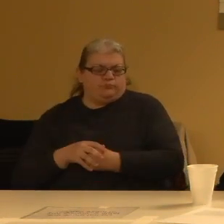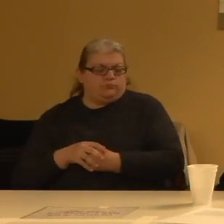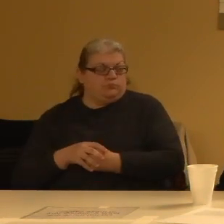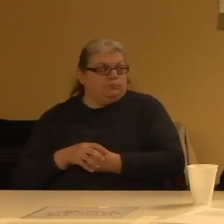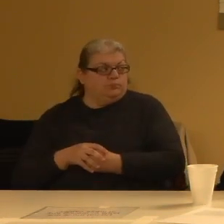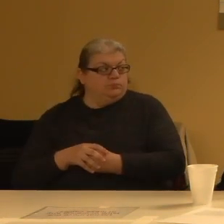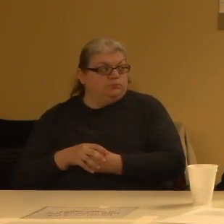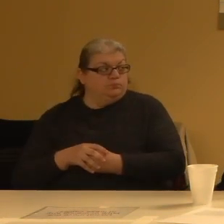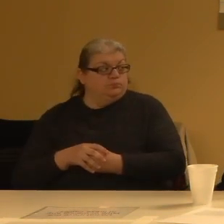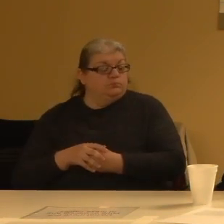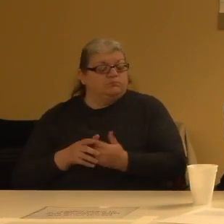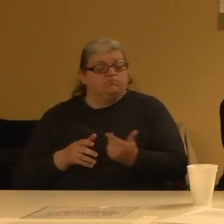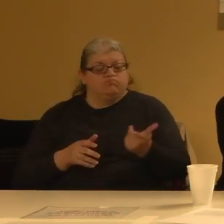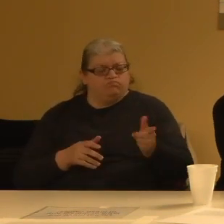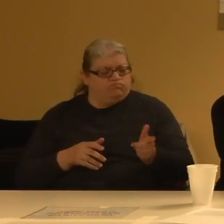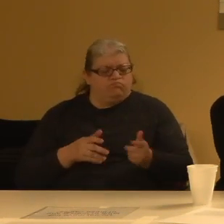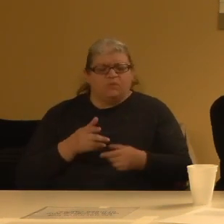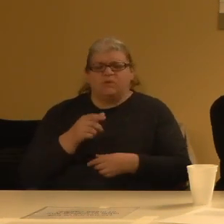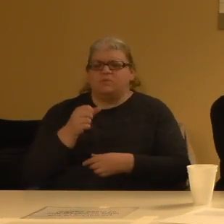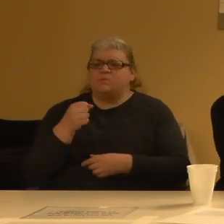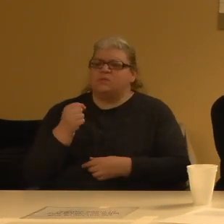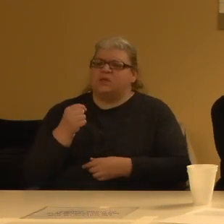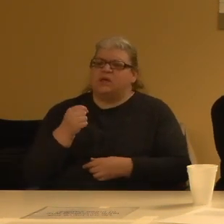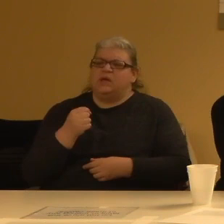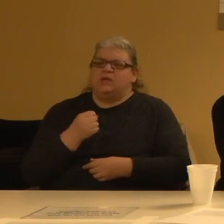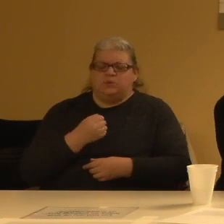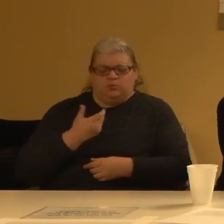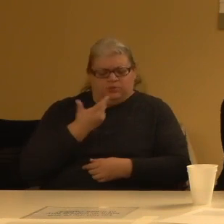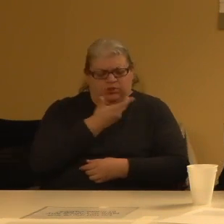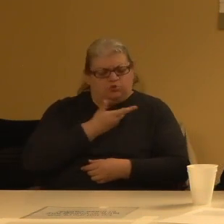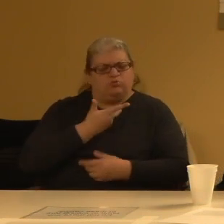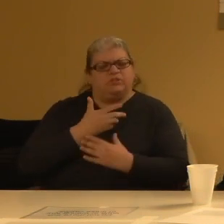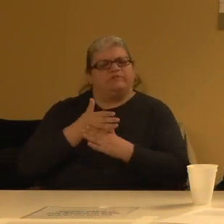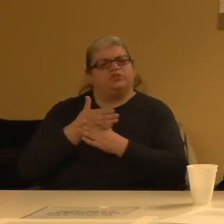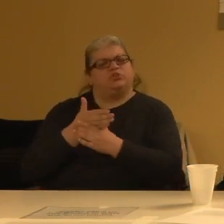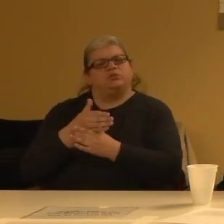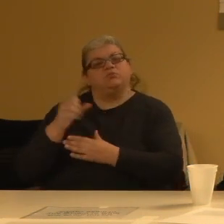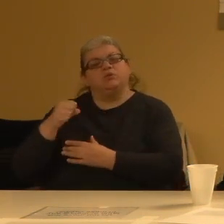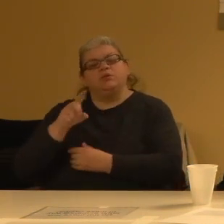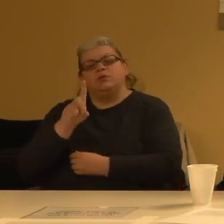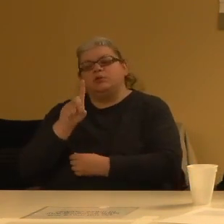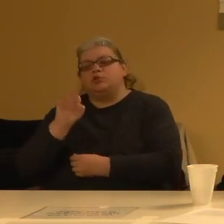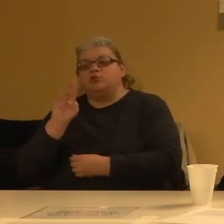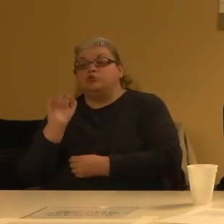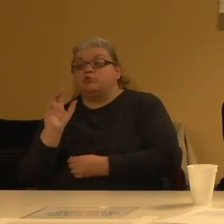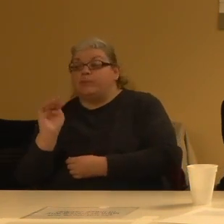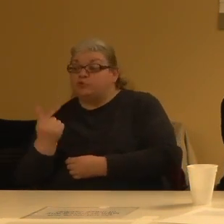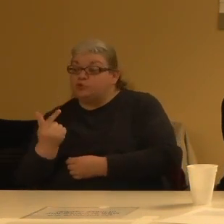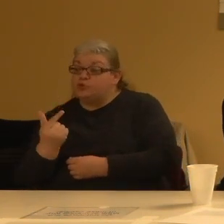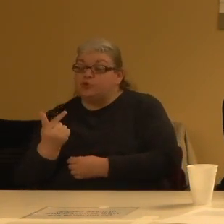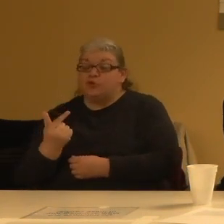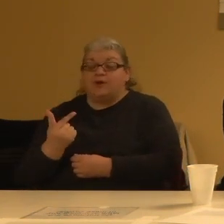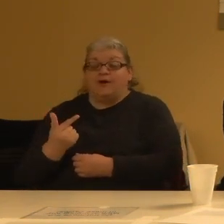Yeah, and I think what the three of us share is there are dramaturges who like, I'm having so much "Yep, yep, yep."